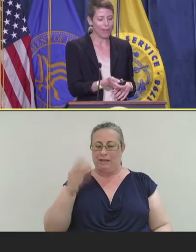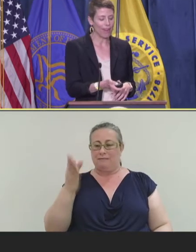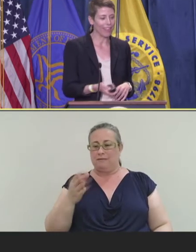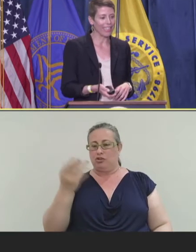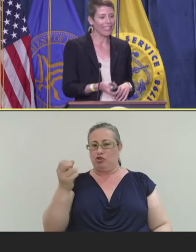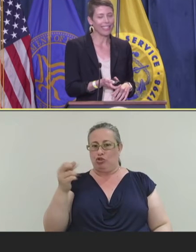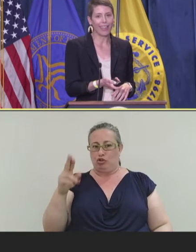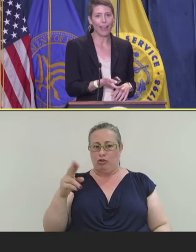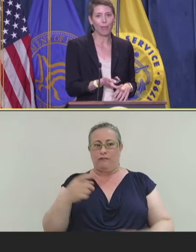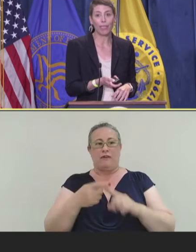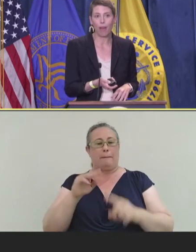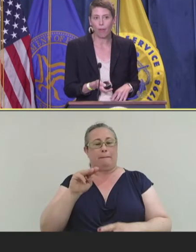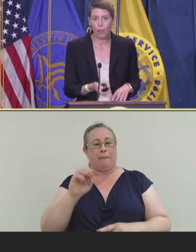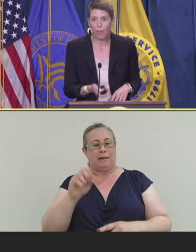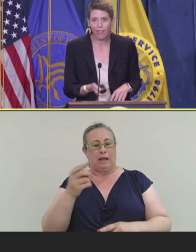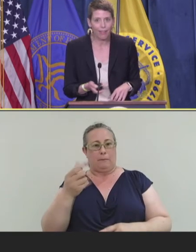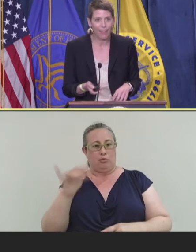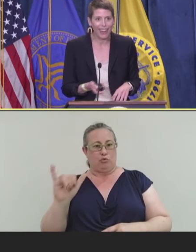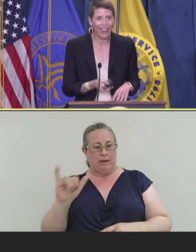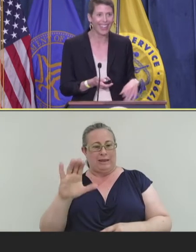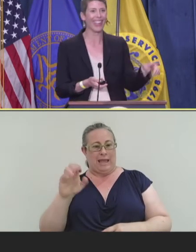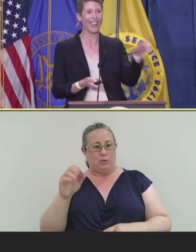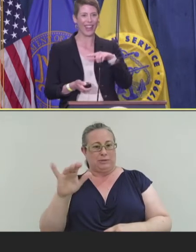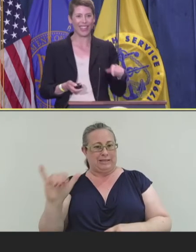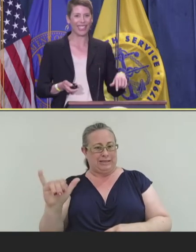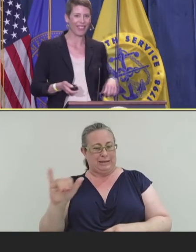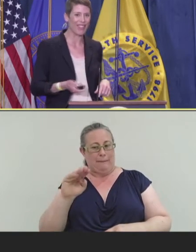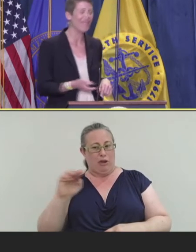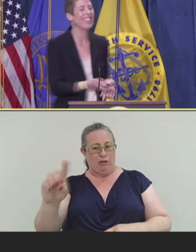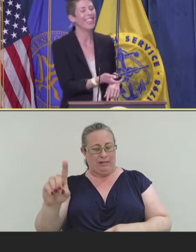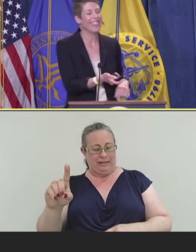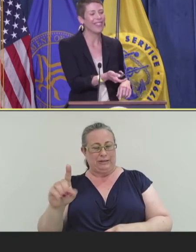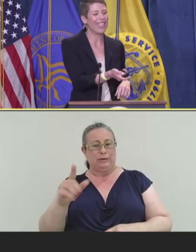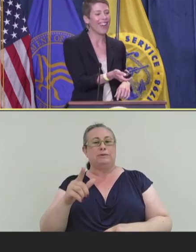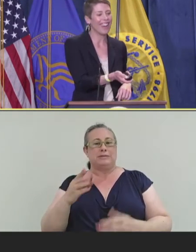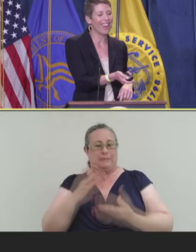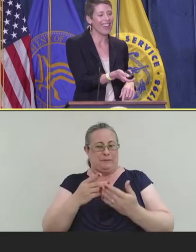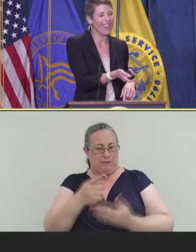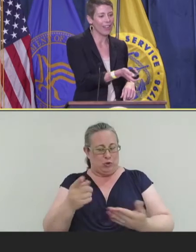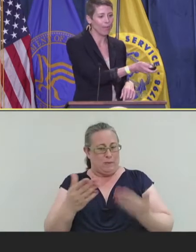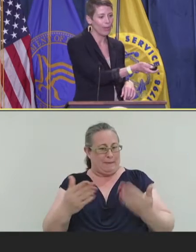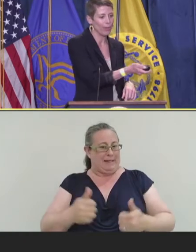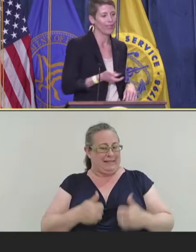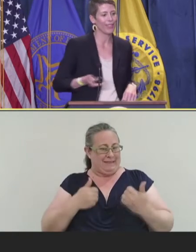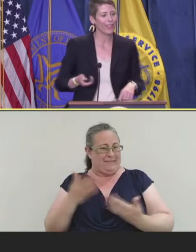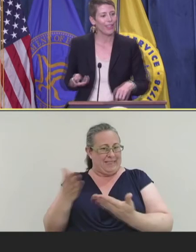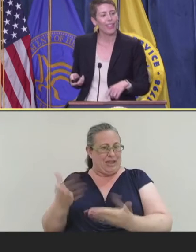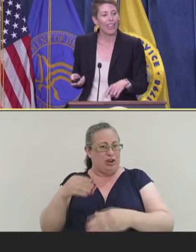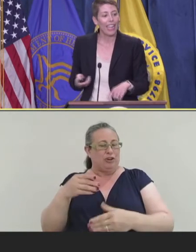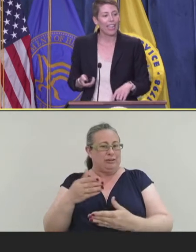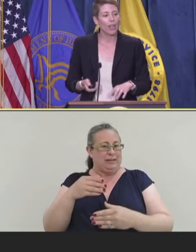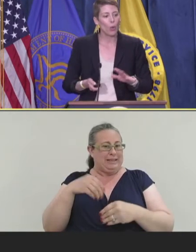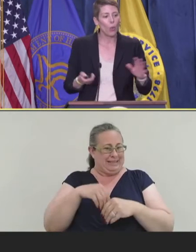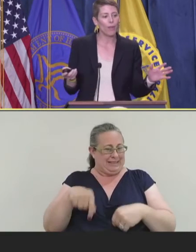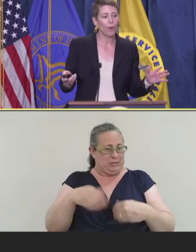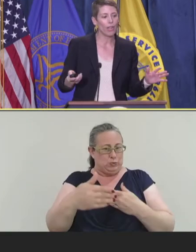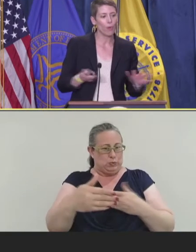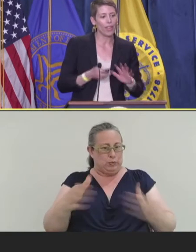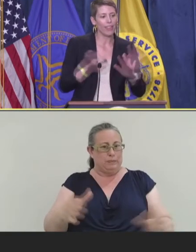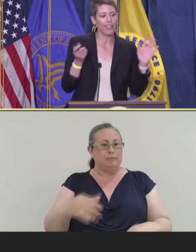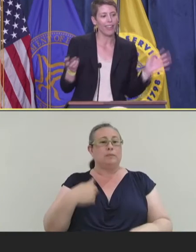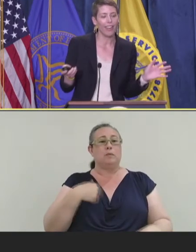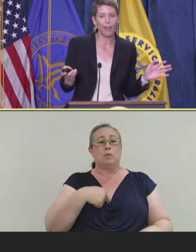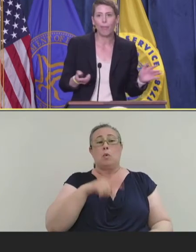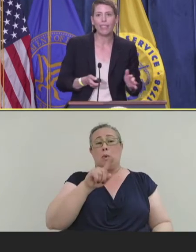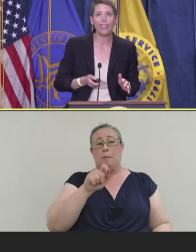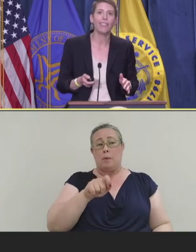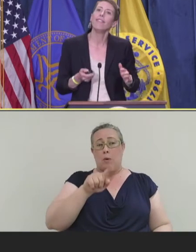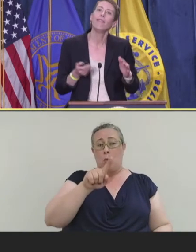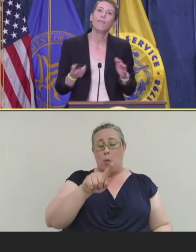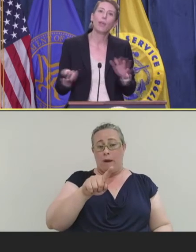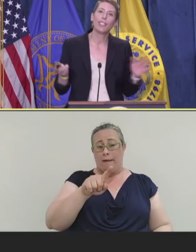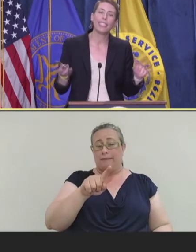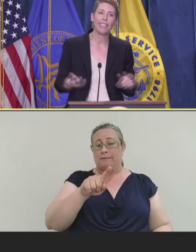Maryland. Some of you may live there, if you're in this room. We are, oops, a 1.1-million-person